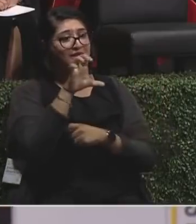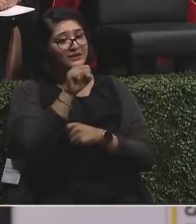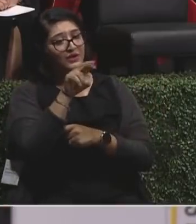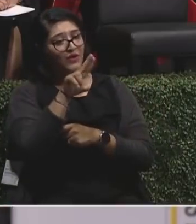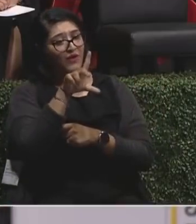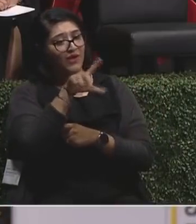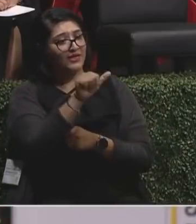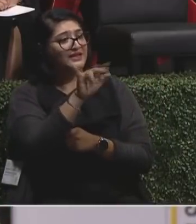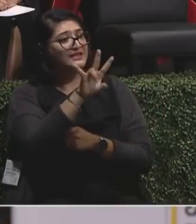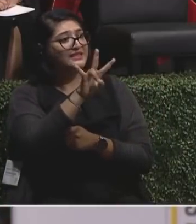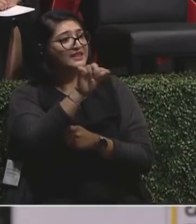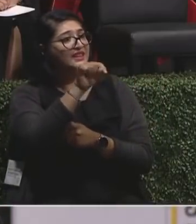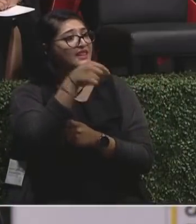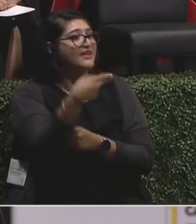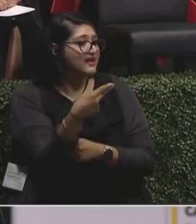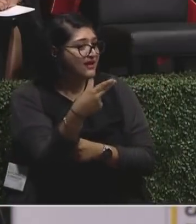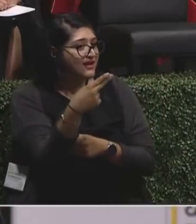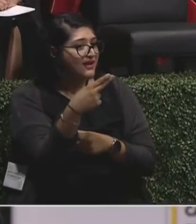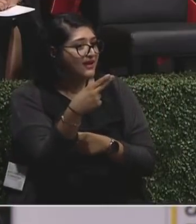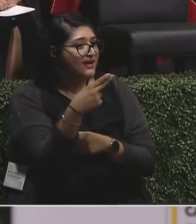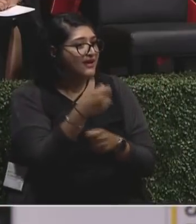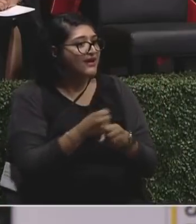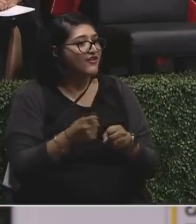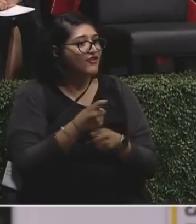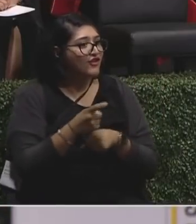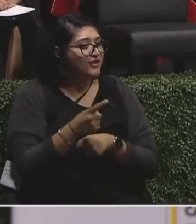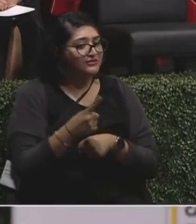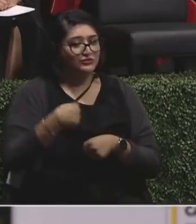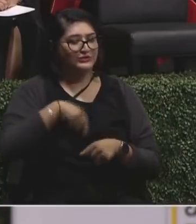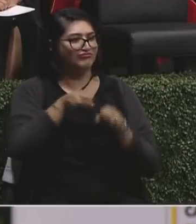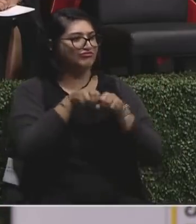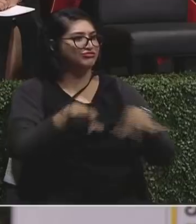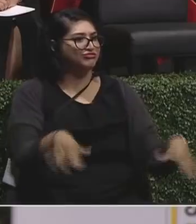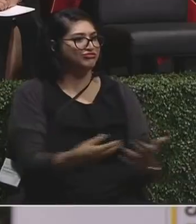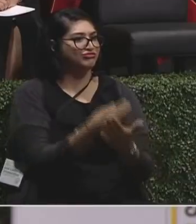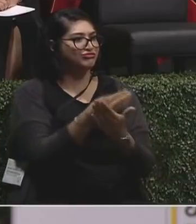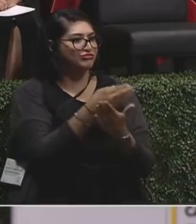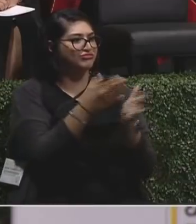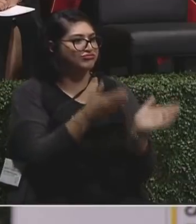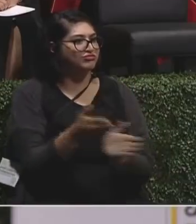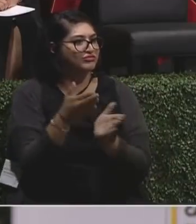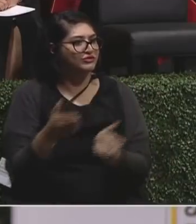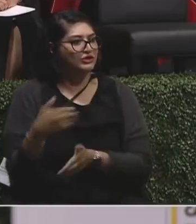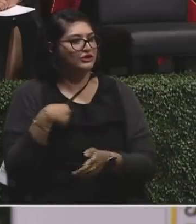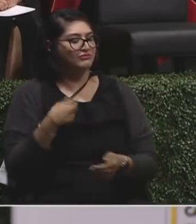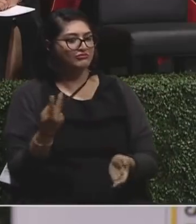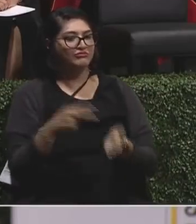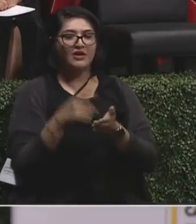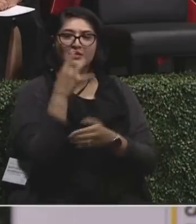YOU SHARED IN IMPORTANT EVENTS IN THE LIFE OF THE UNIVERSITY COMMUNITY. TOGETHER WE CELEBRATED THE UNIVERSITY'S SEVENTIETH ANNIVERSARY. WE LAUNCHED NEW INITIATIVES.